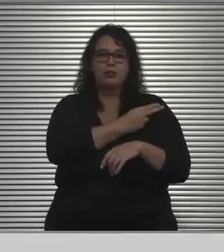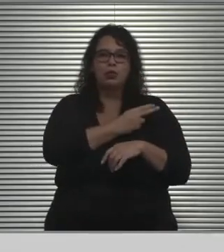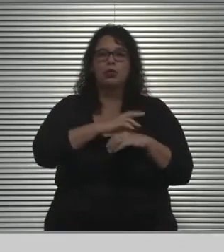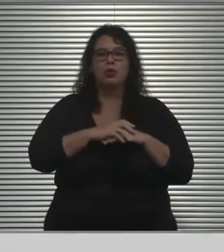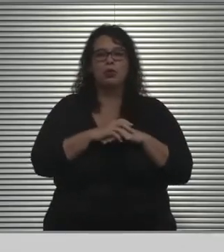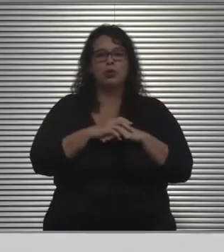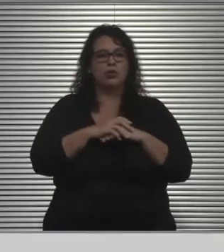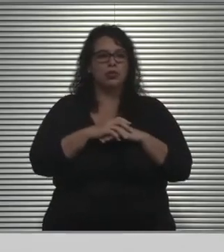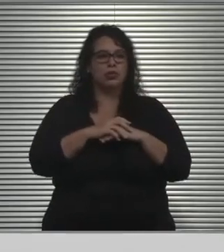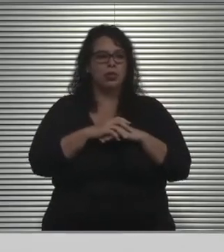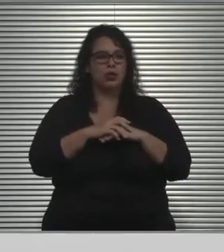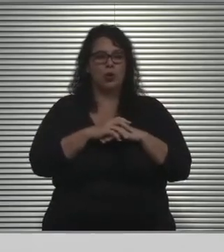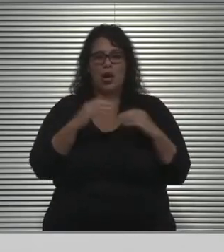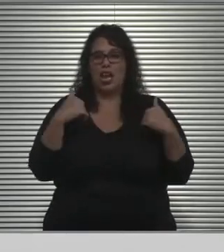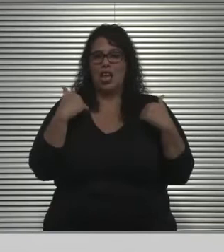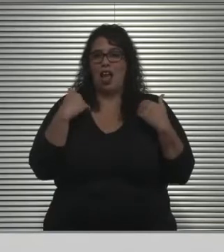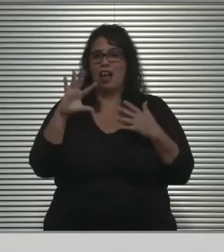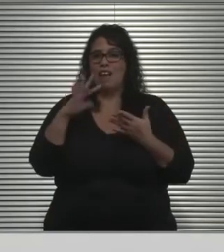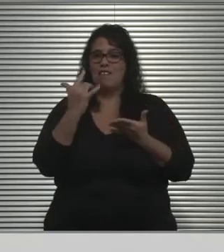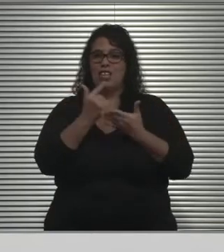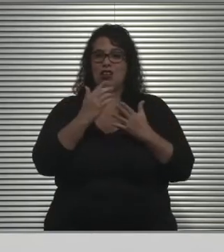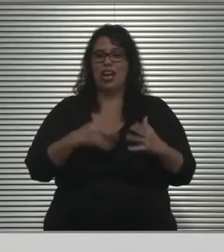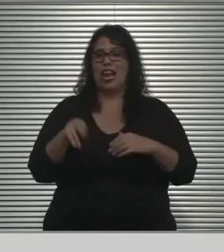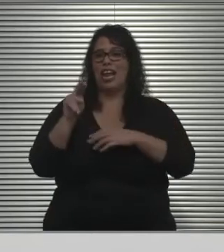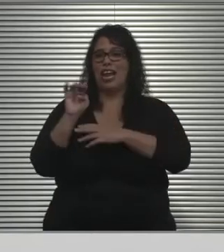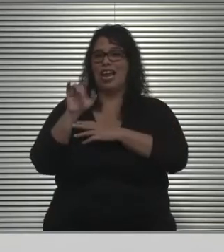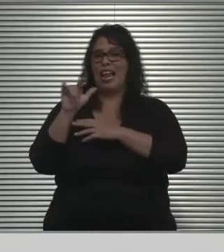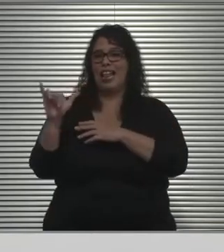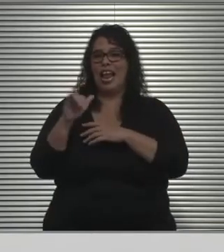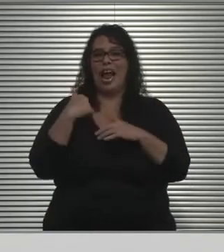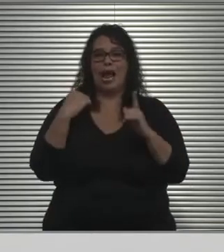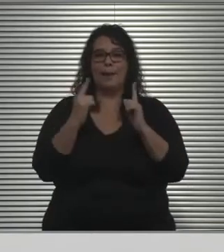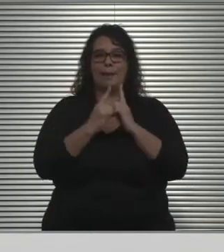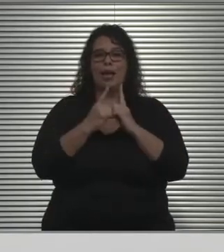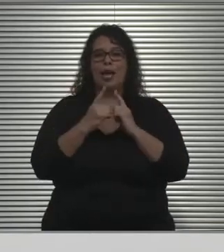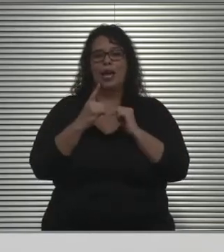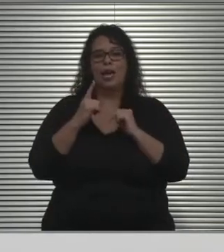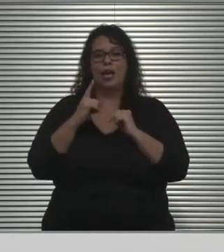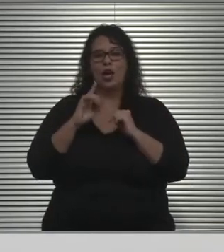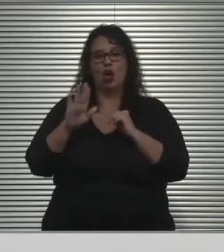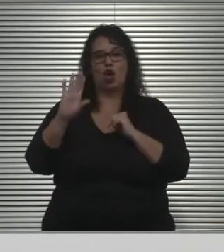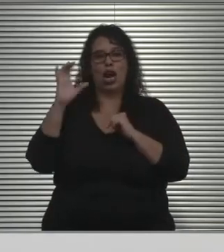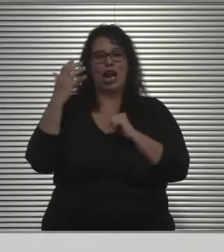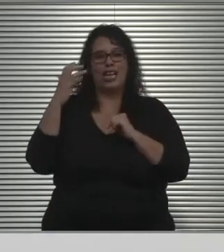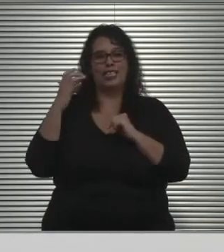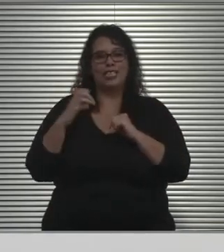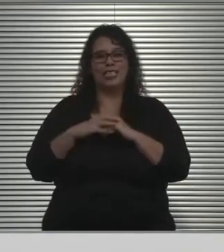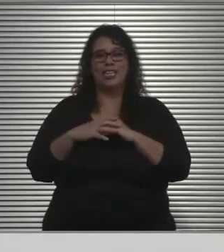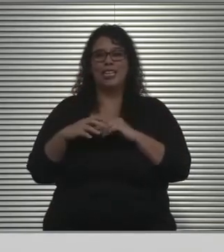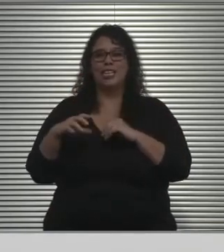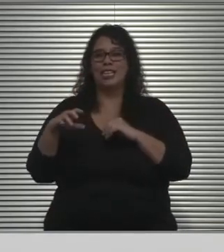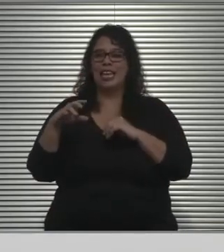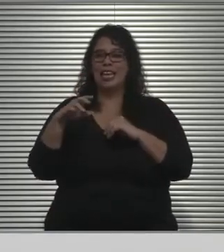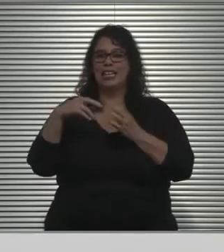So even a young fifth grader, Nelly and then her cousin Capone, who's a Renaissance high school student